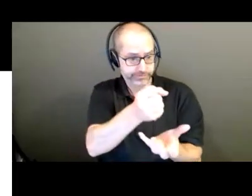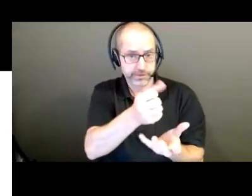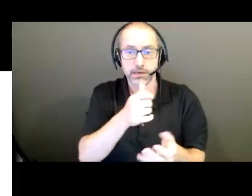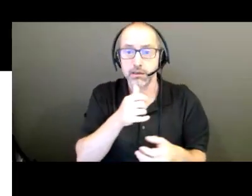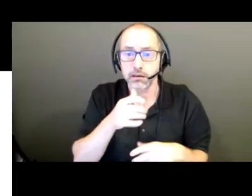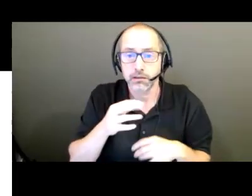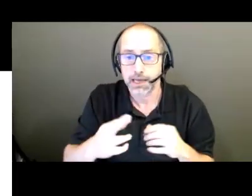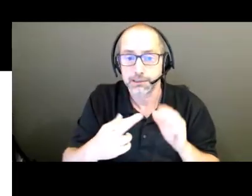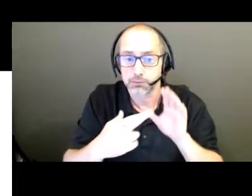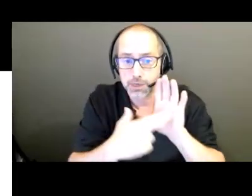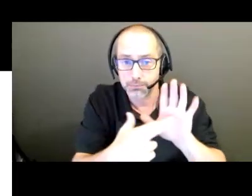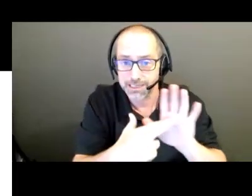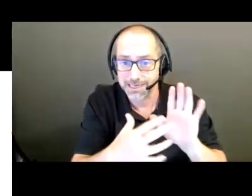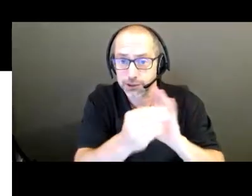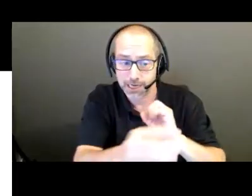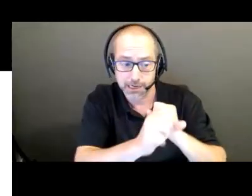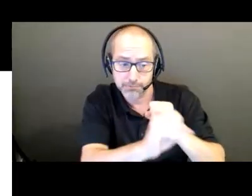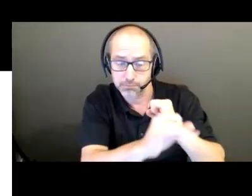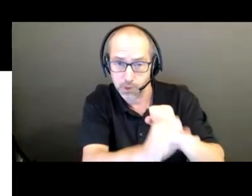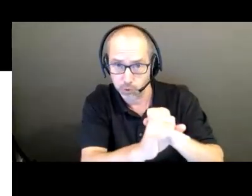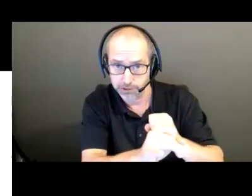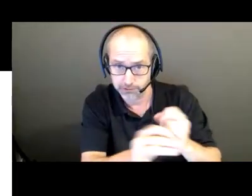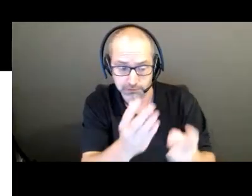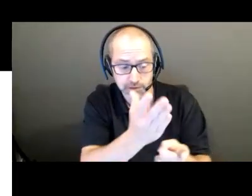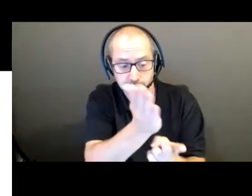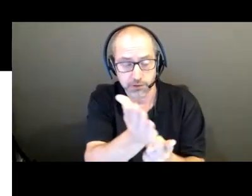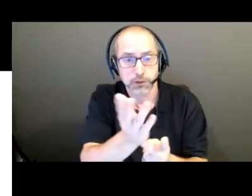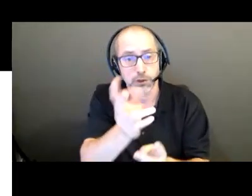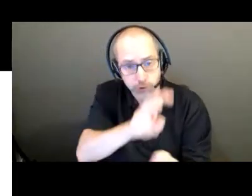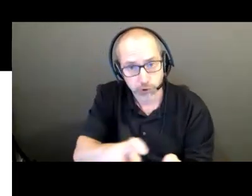Promotion component, Circulation and Touring, and Micro-grants.